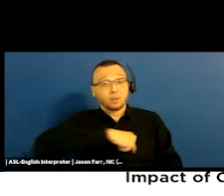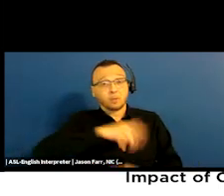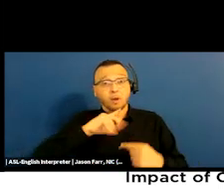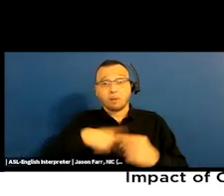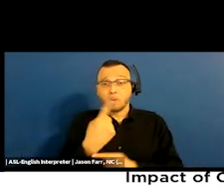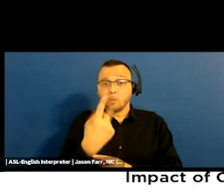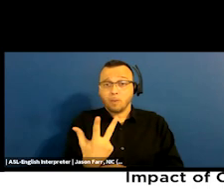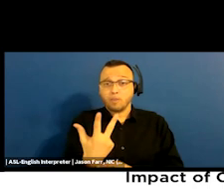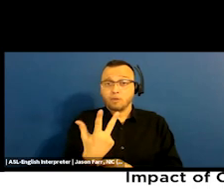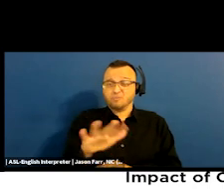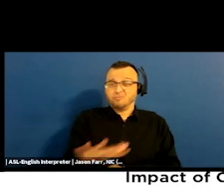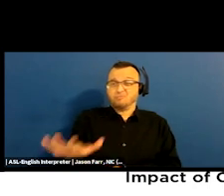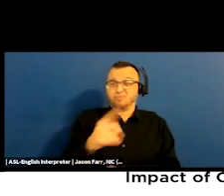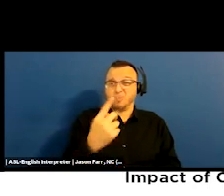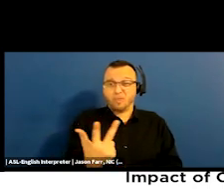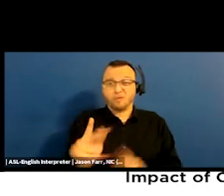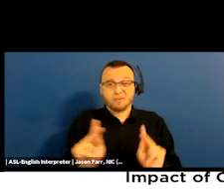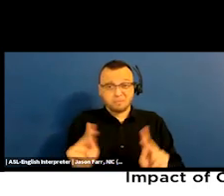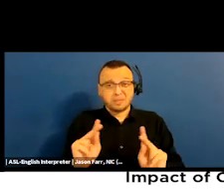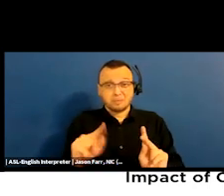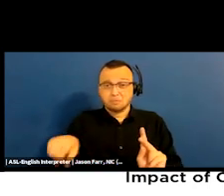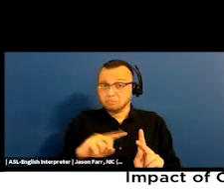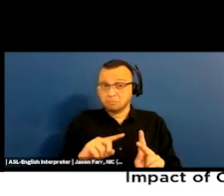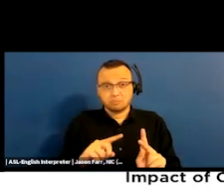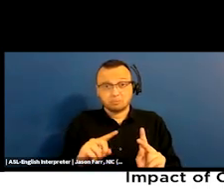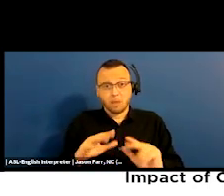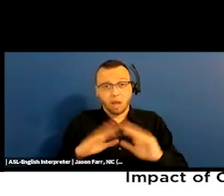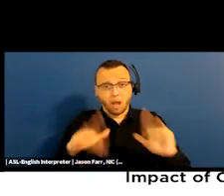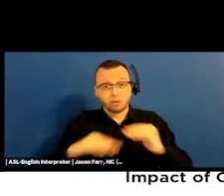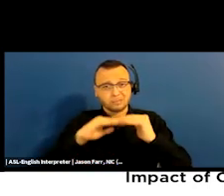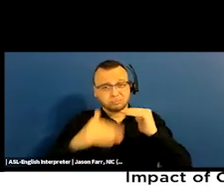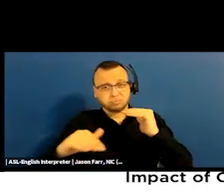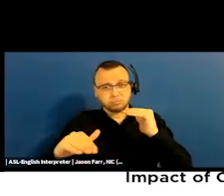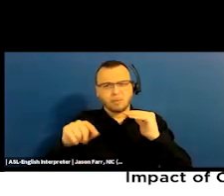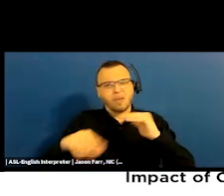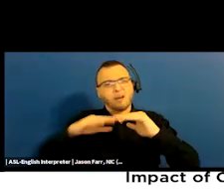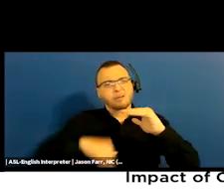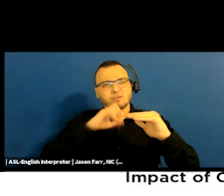as we have our conversation. We also wanna really be mindful